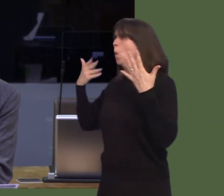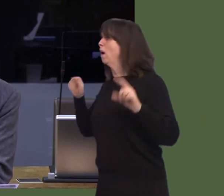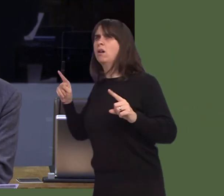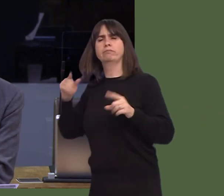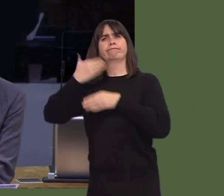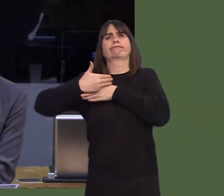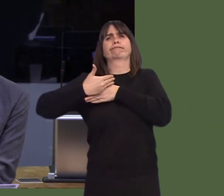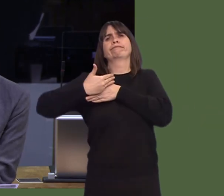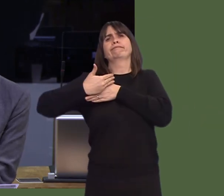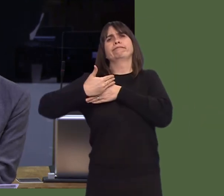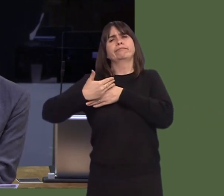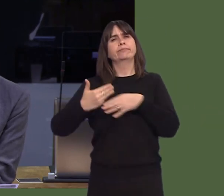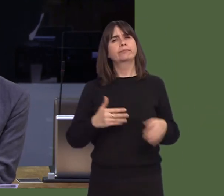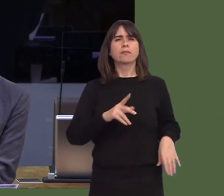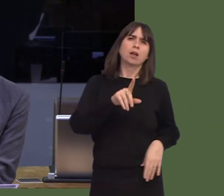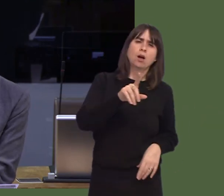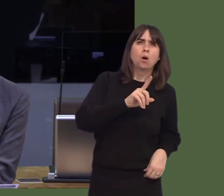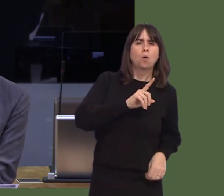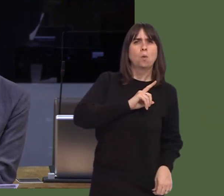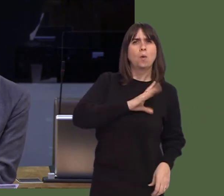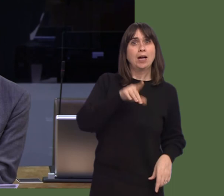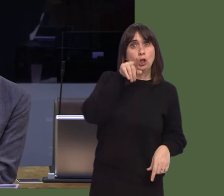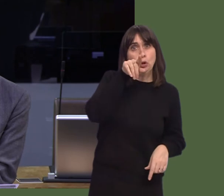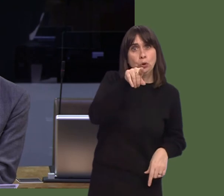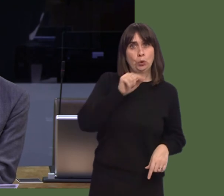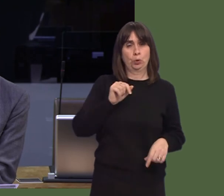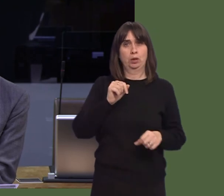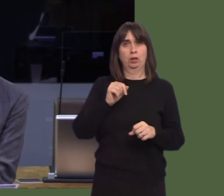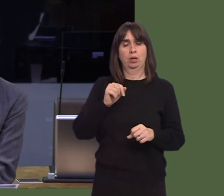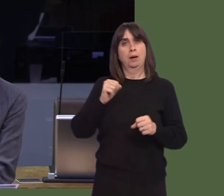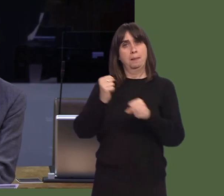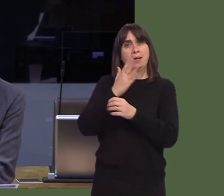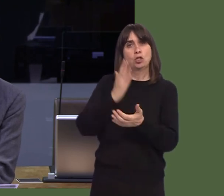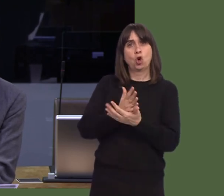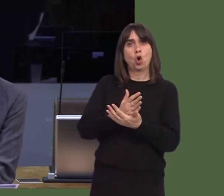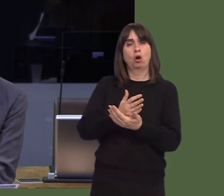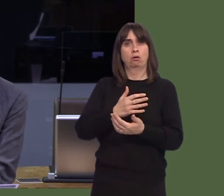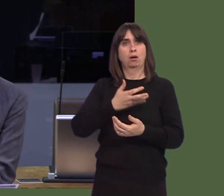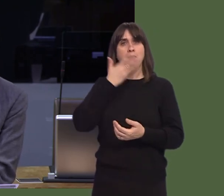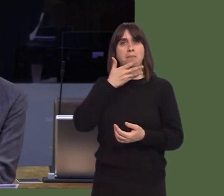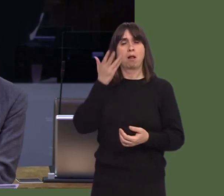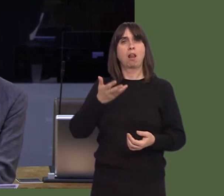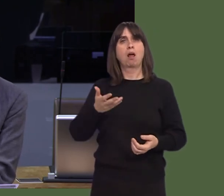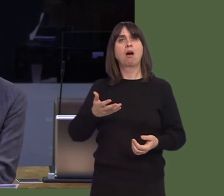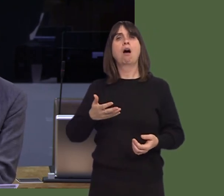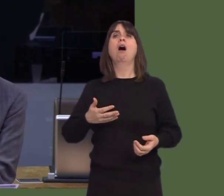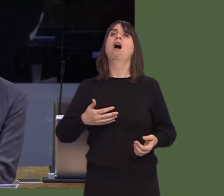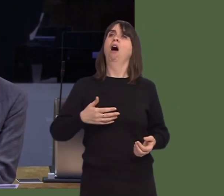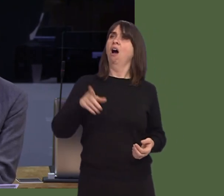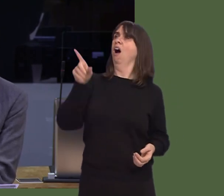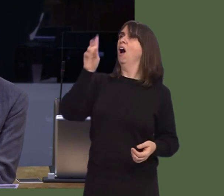As we leave the European Union, what are you doing to ensure that we can still sell food